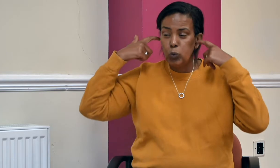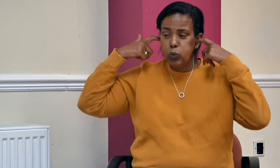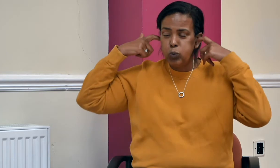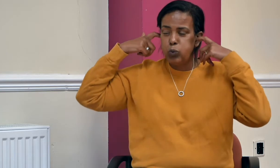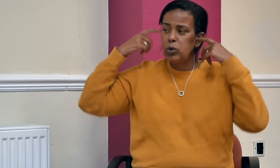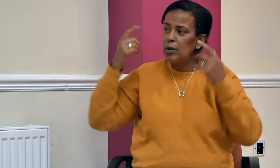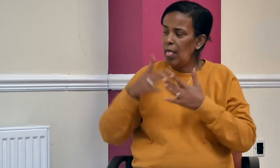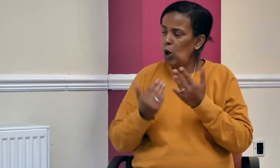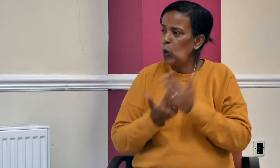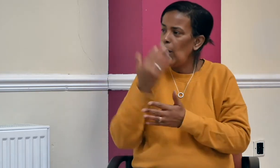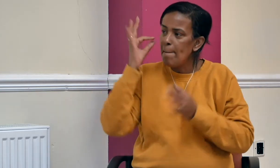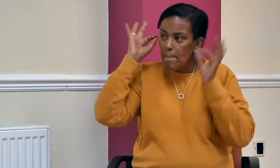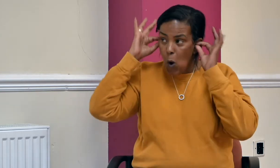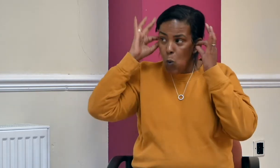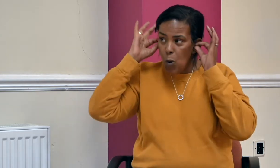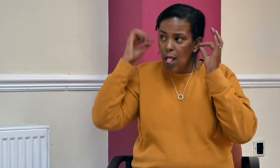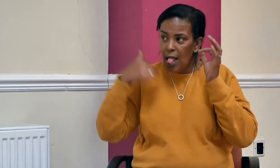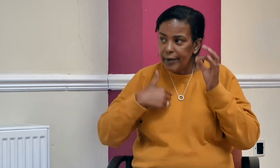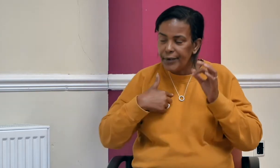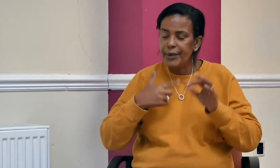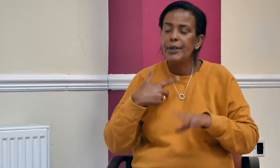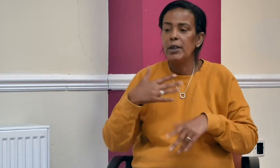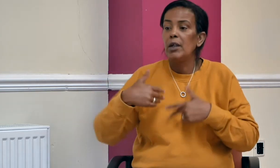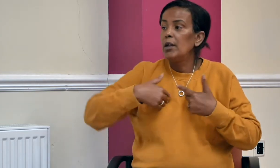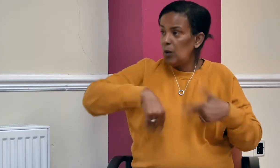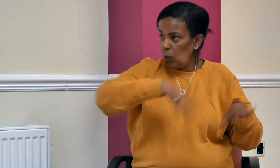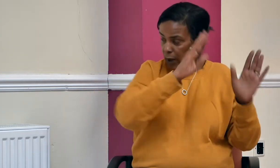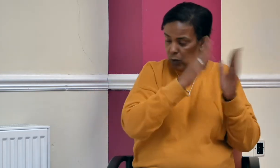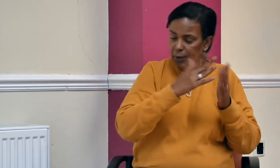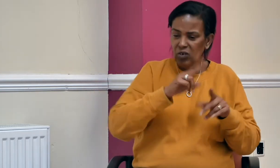to get new ear moulds. I went home.